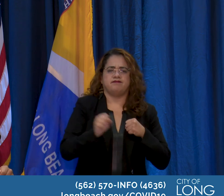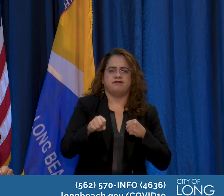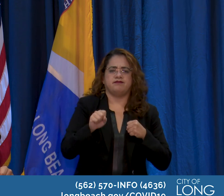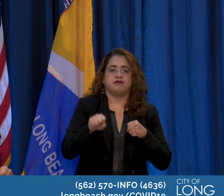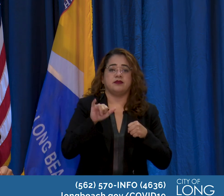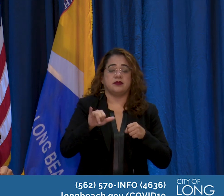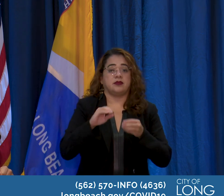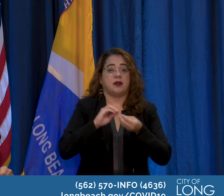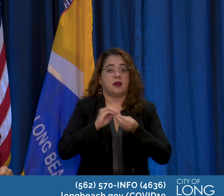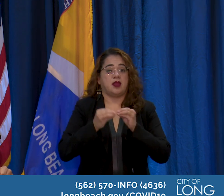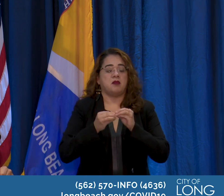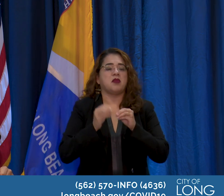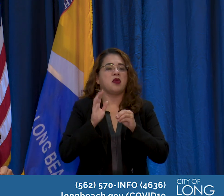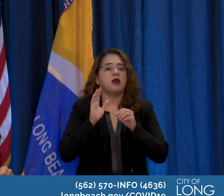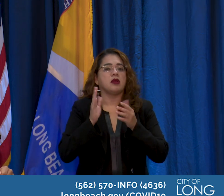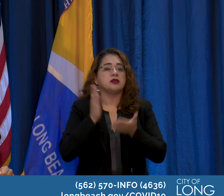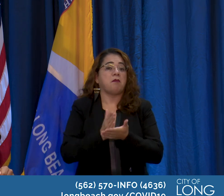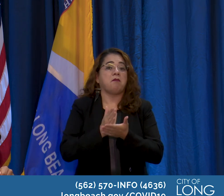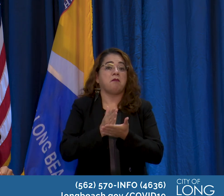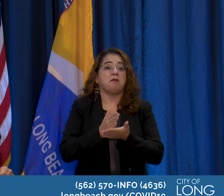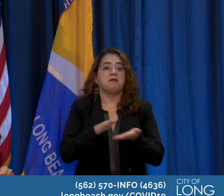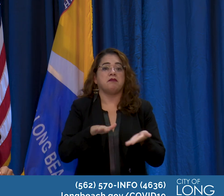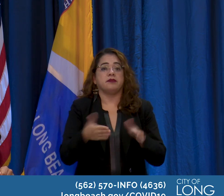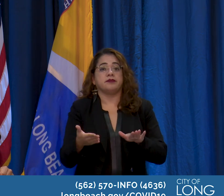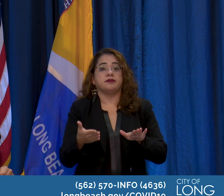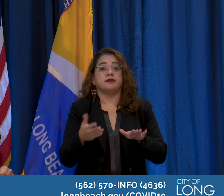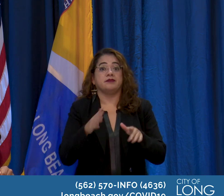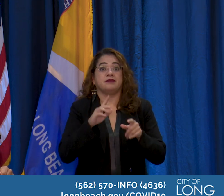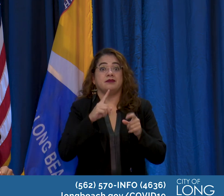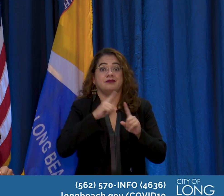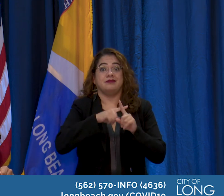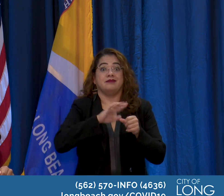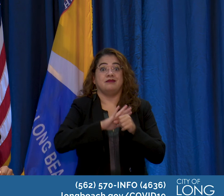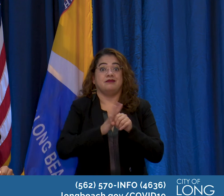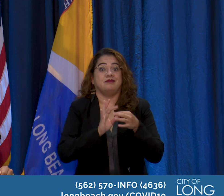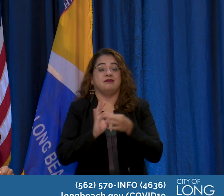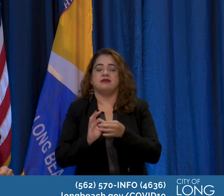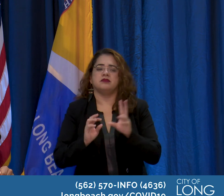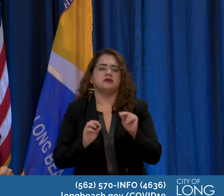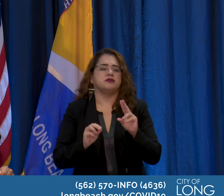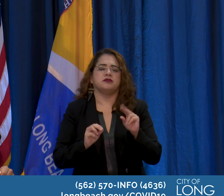as this pandemic moves forward which is really really sad for all of us and our thoughts